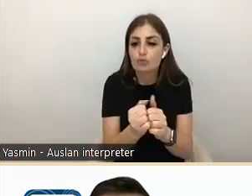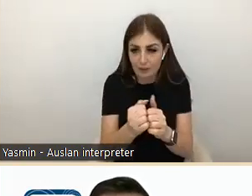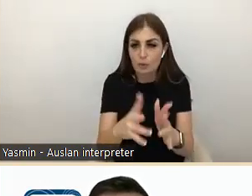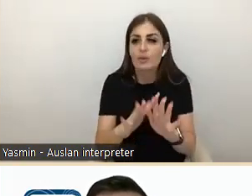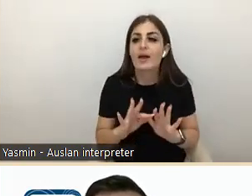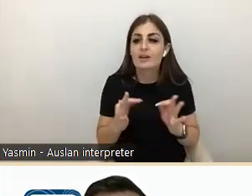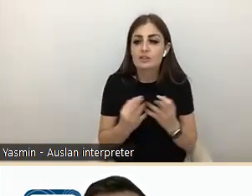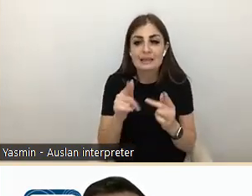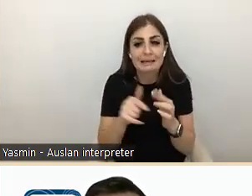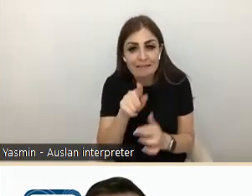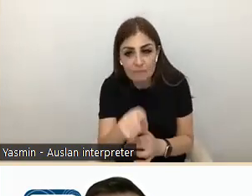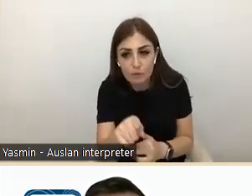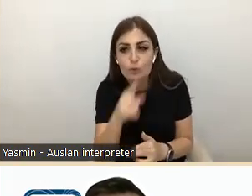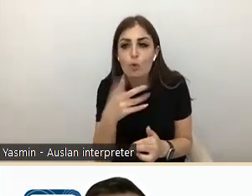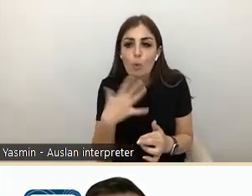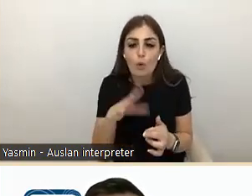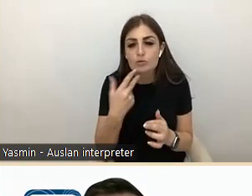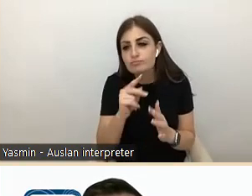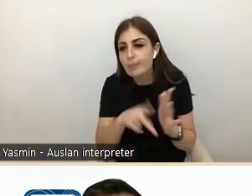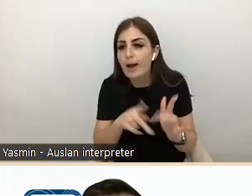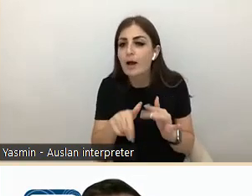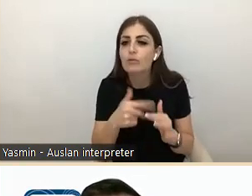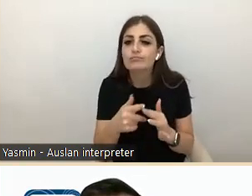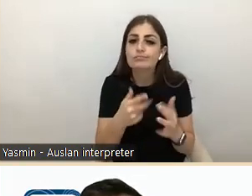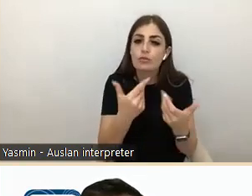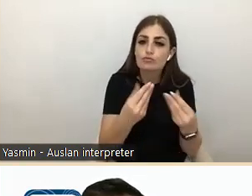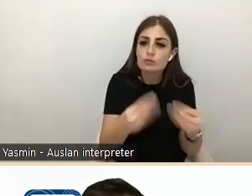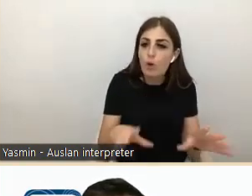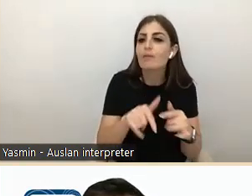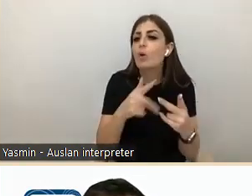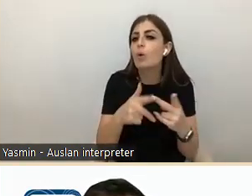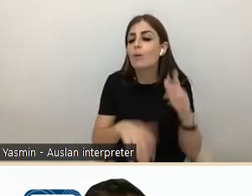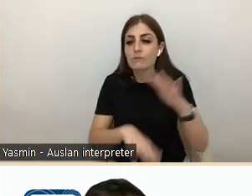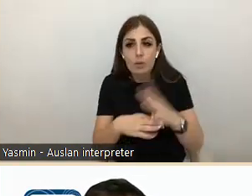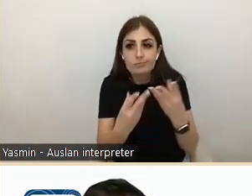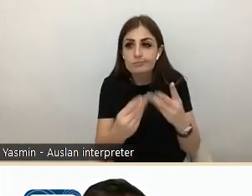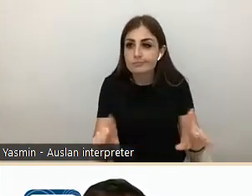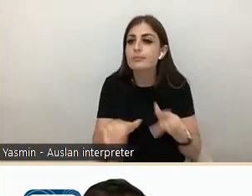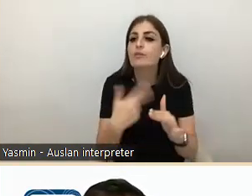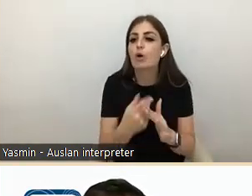if you want to partially or fully resolve your matter based on the Independent Expert's